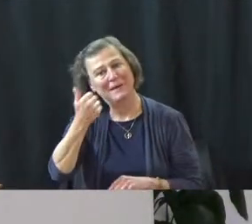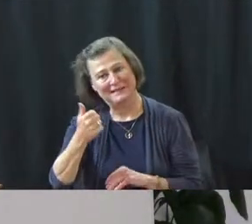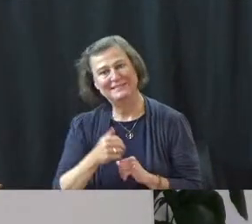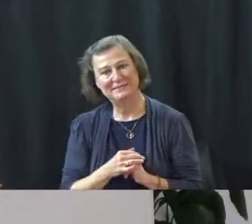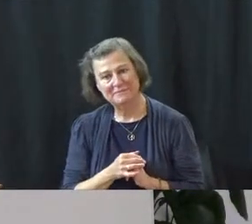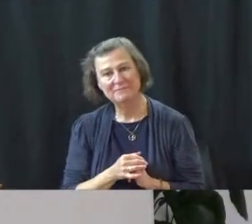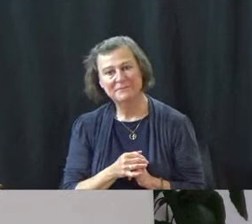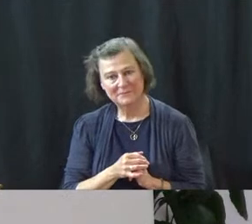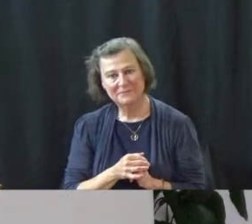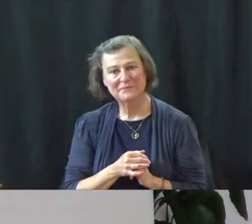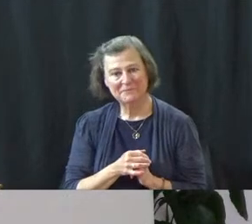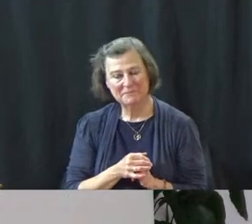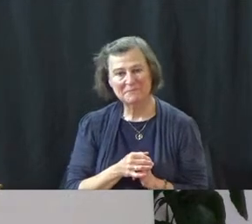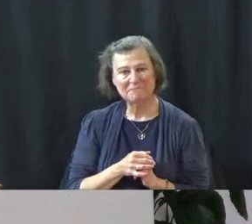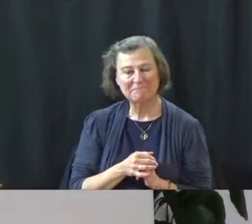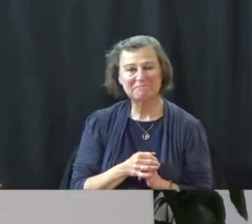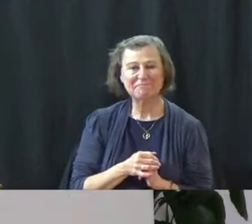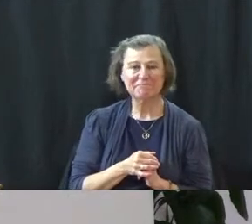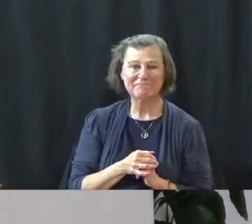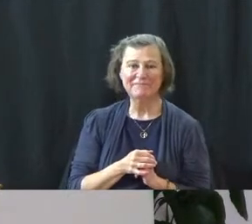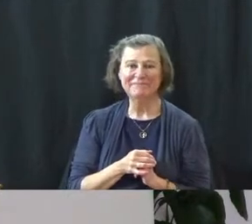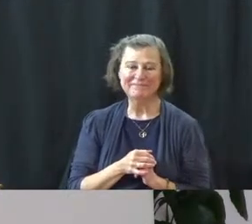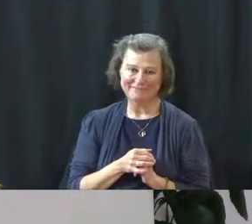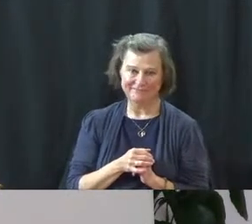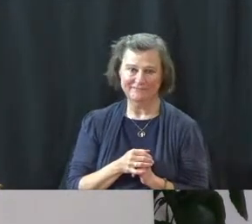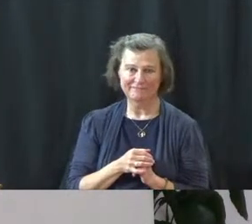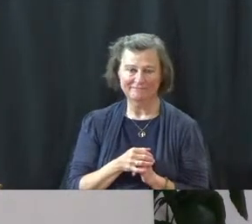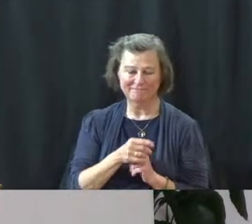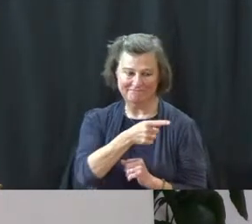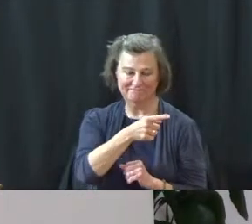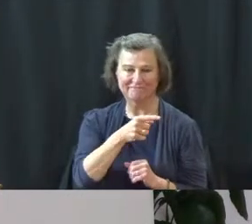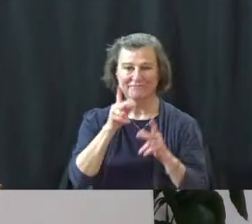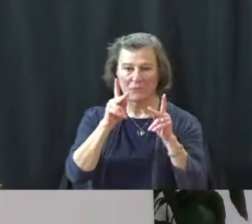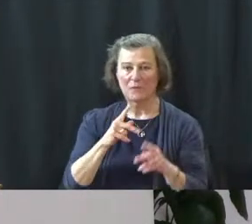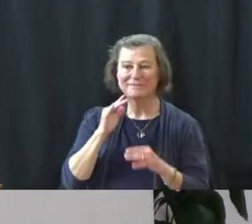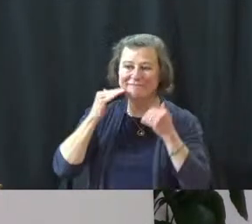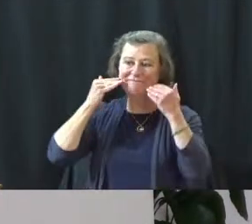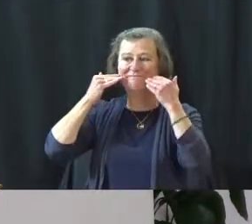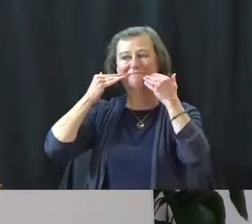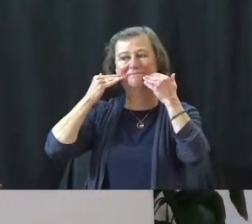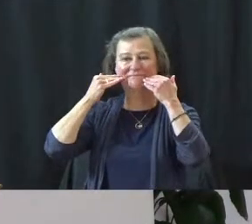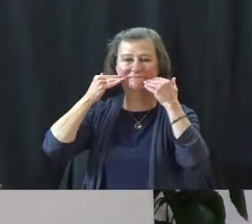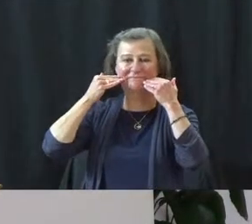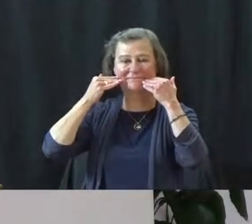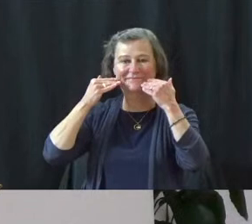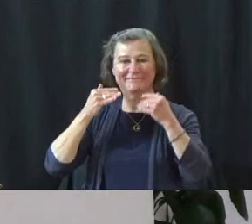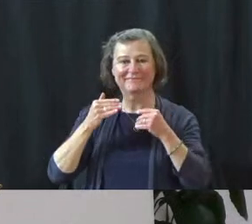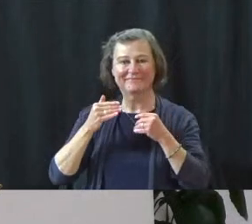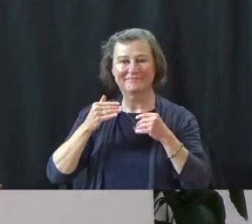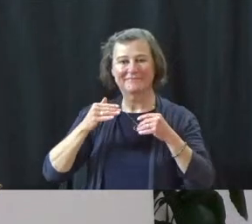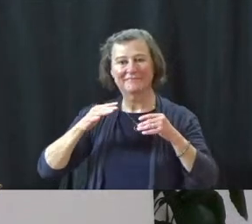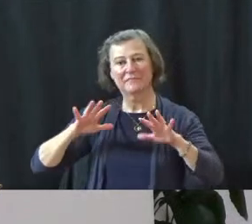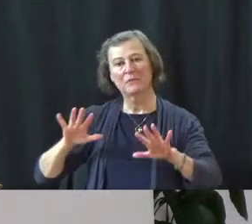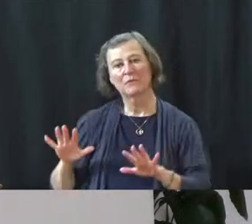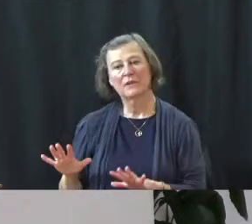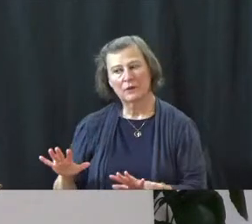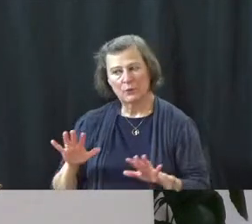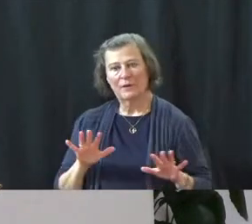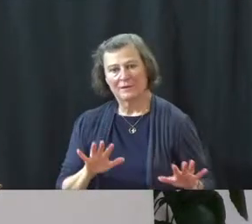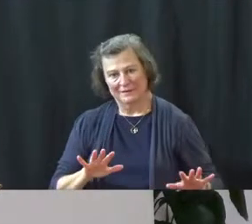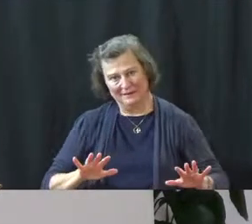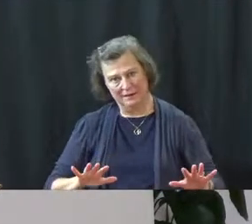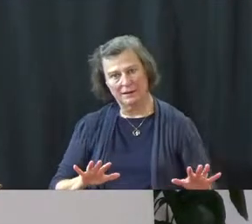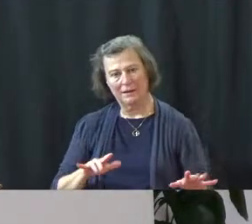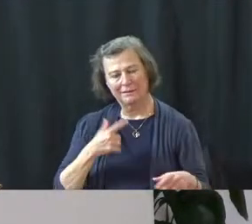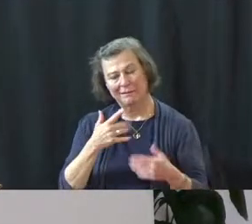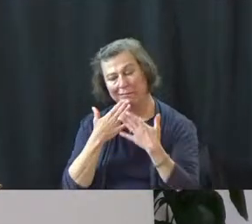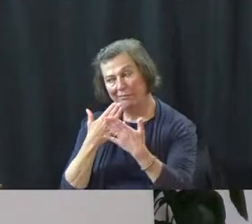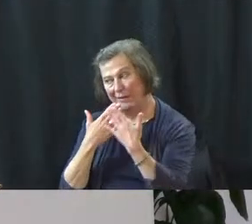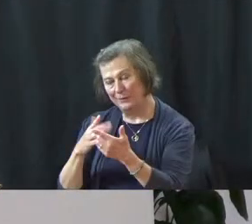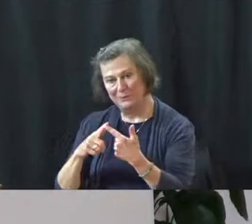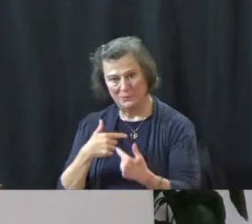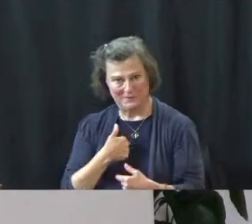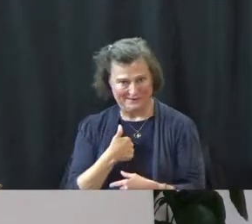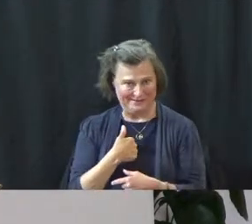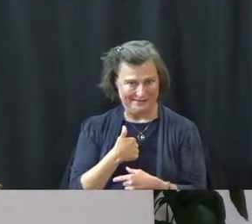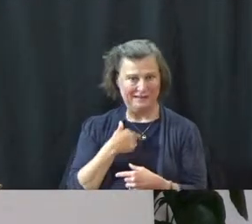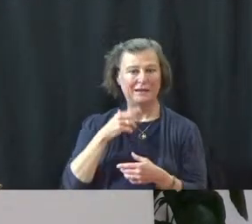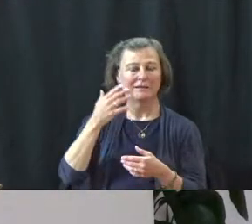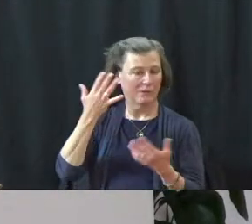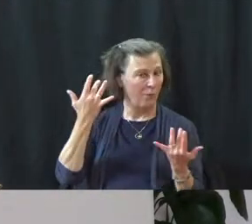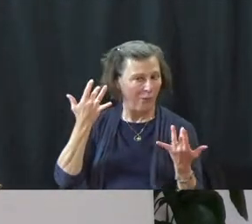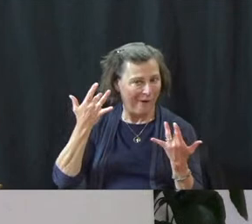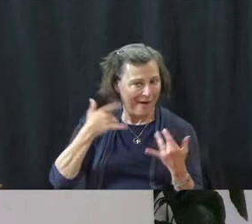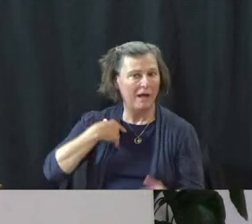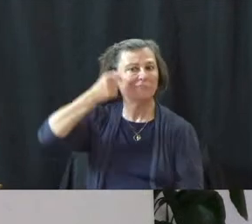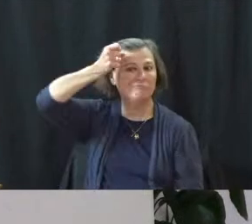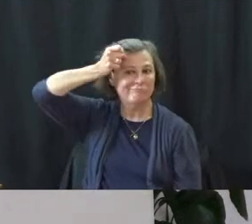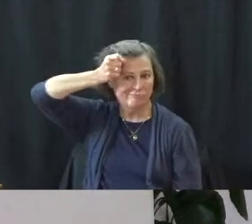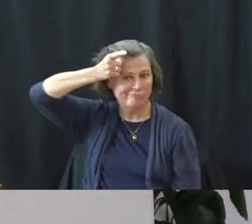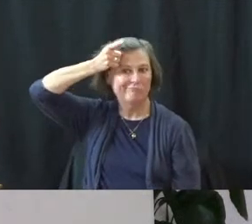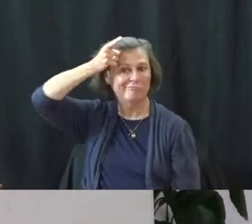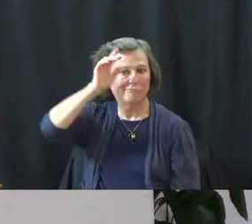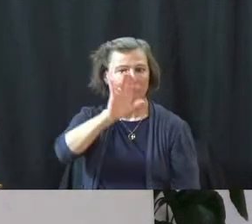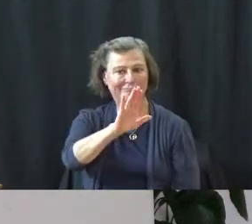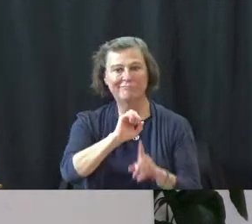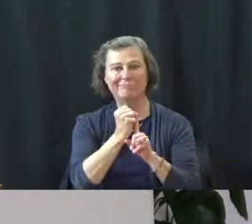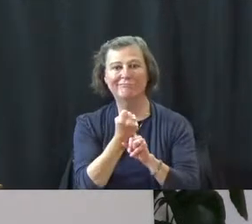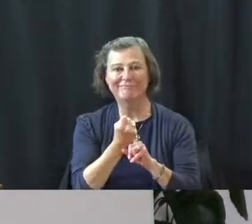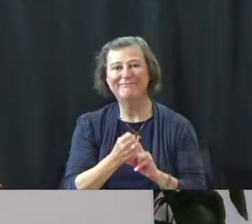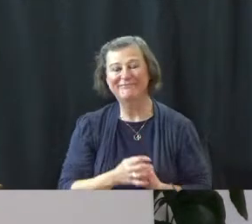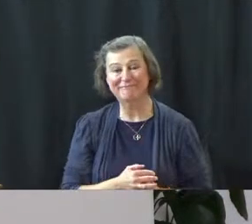He smiles, he relaxes, he thanks me for understanding.